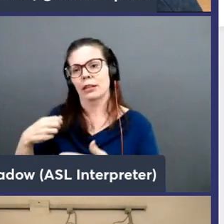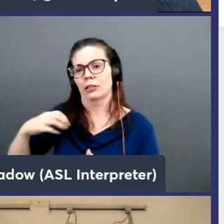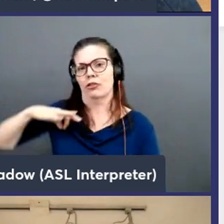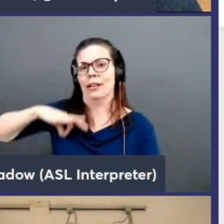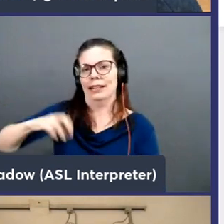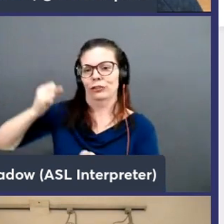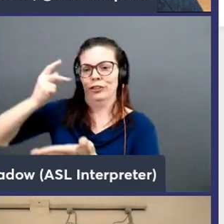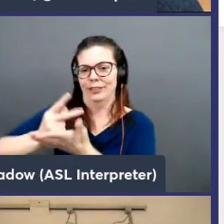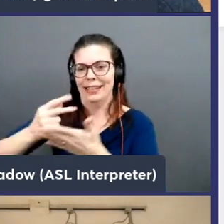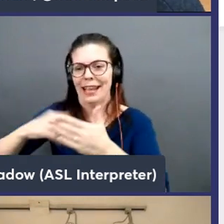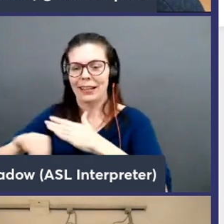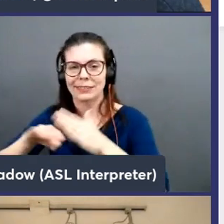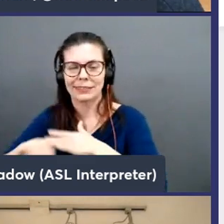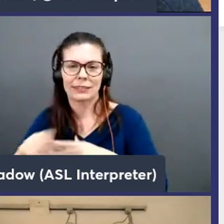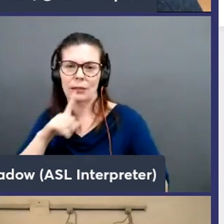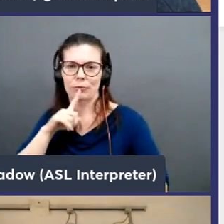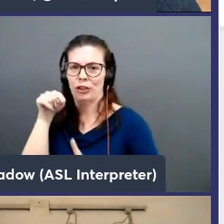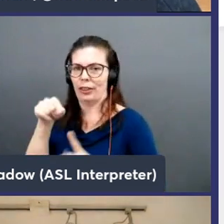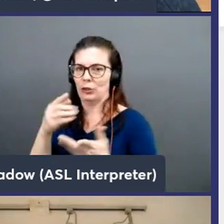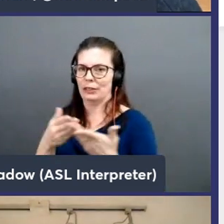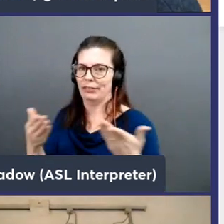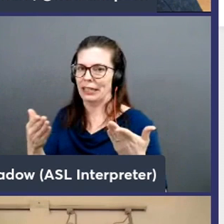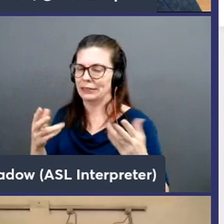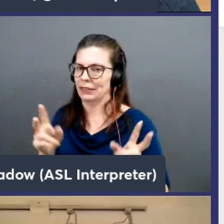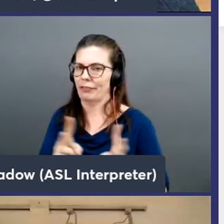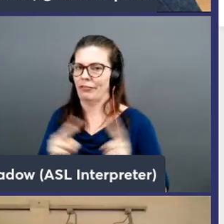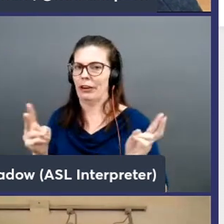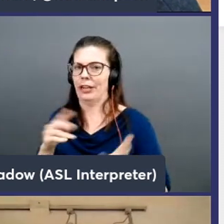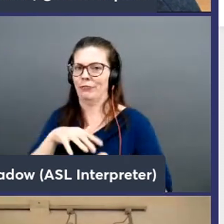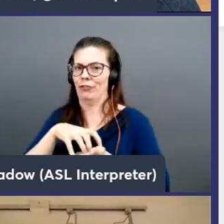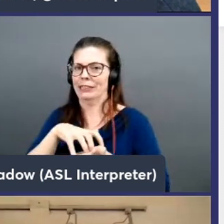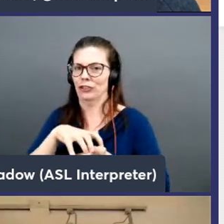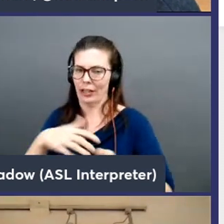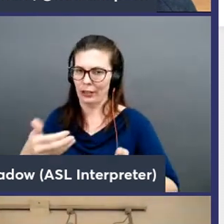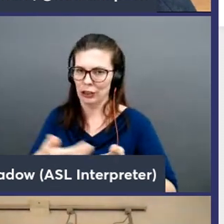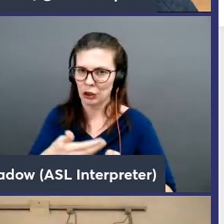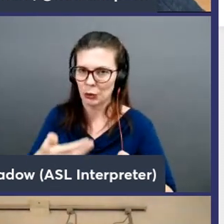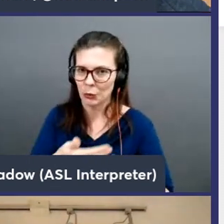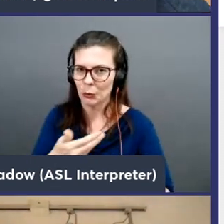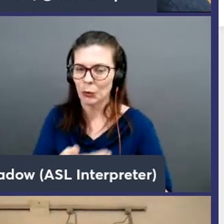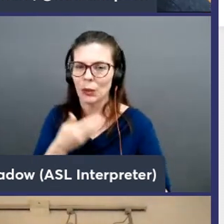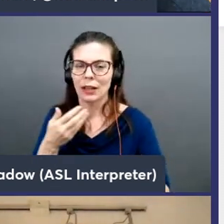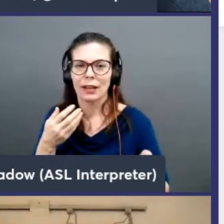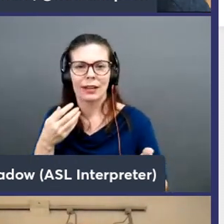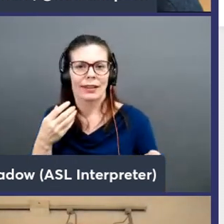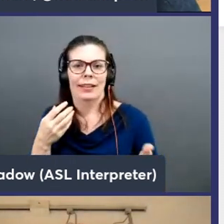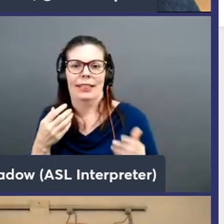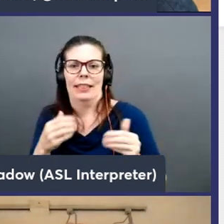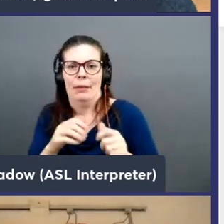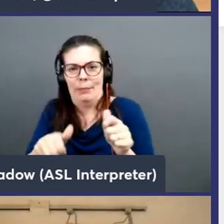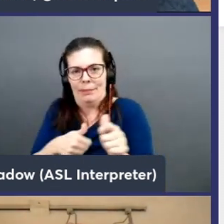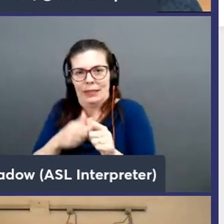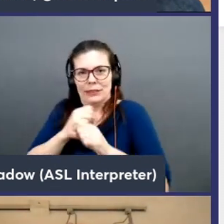because I'm sure these devices, being very fragile and new, are behind layers of security, right? - Mm-hmm.